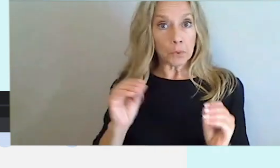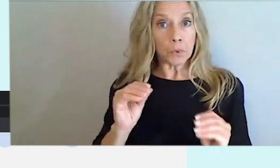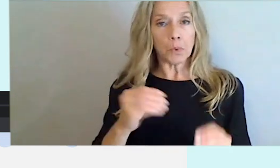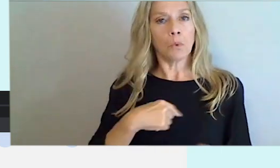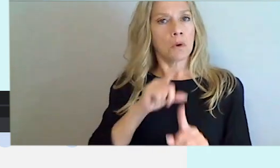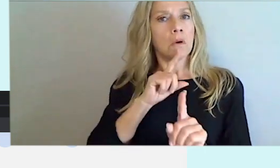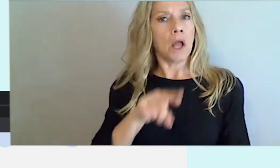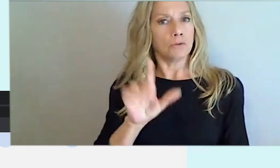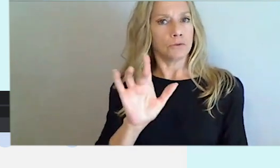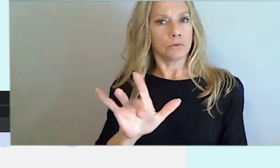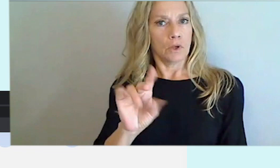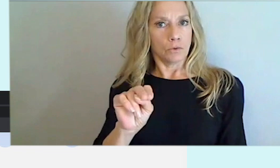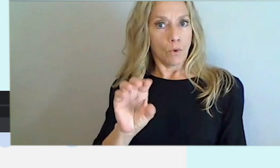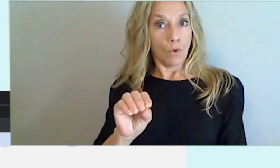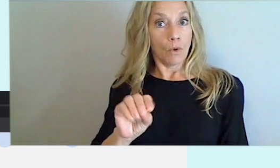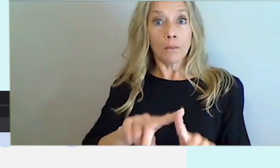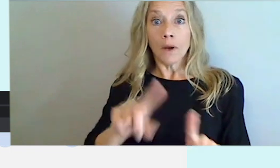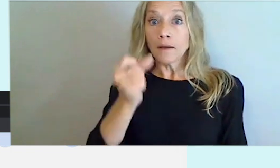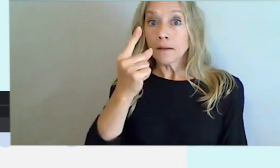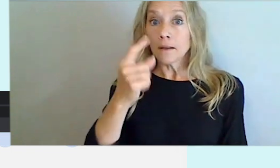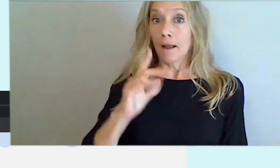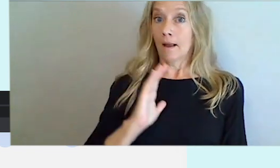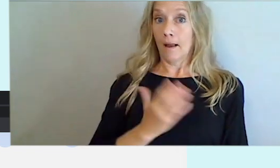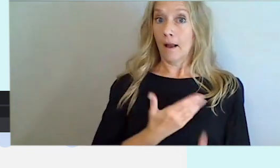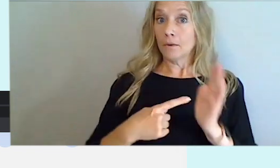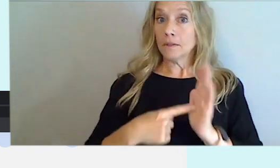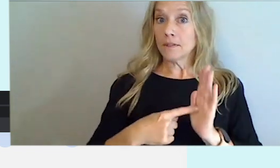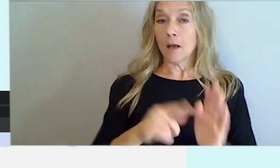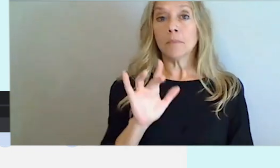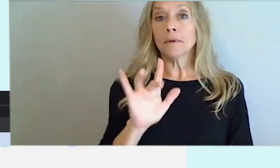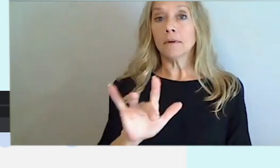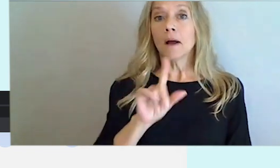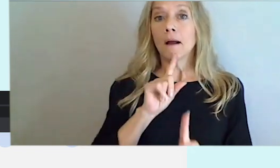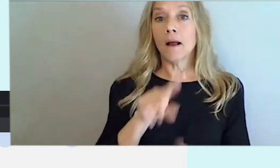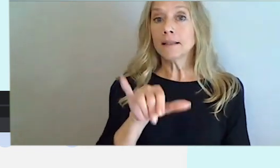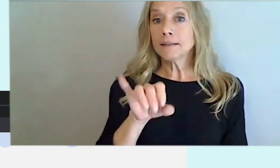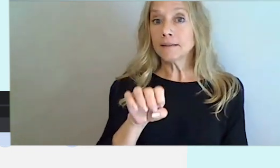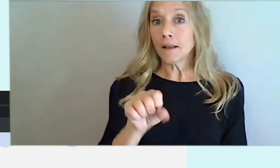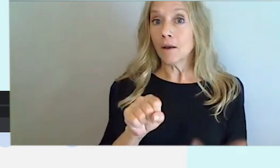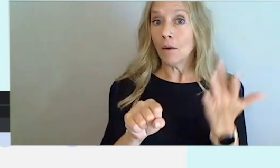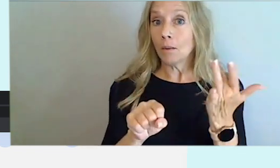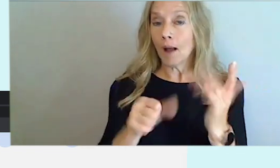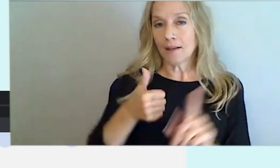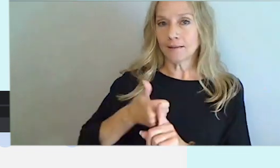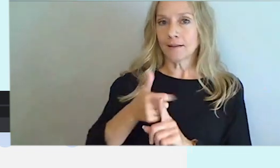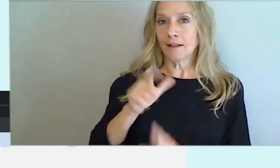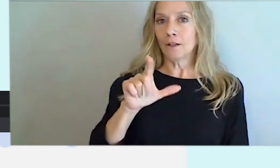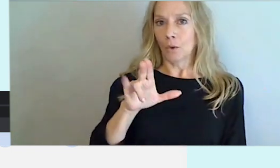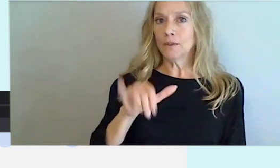However, in this example, we will select yes because Lucy is pregnant or has been in the last 12 months.